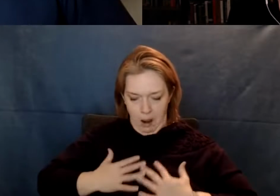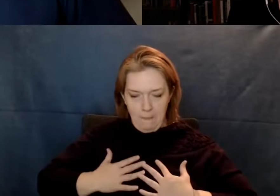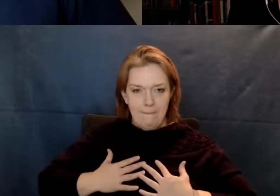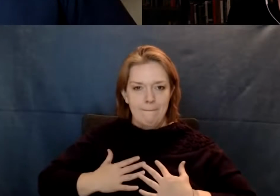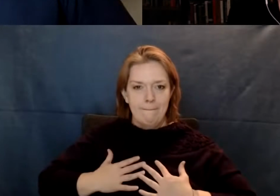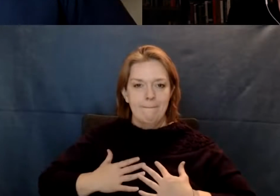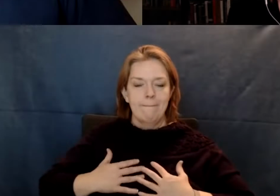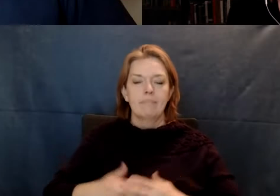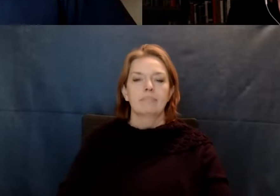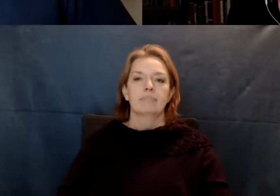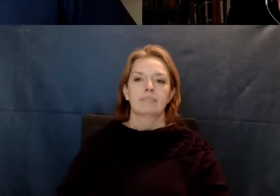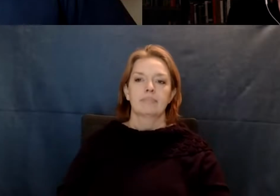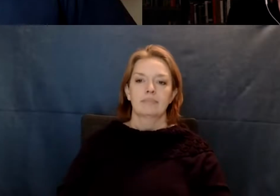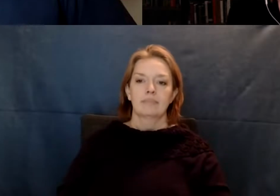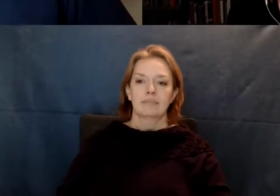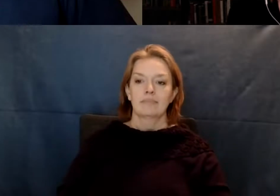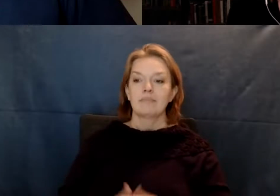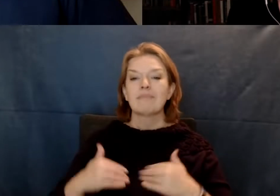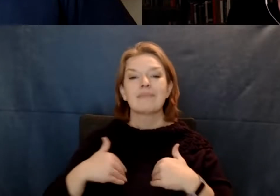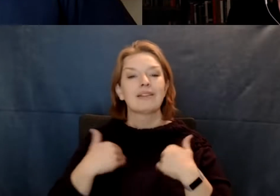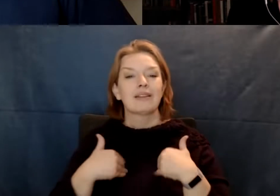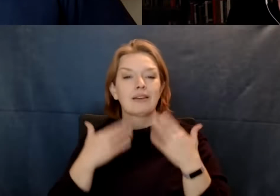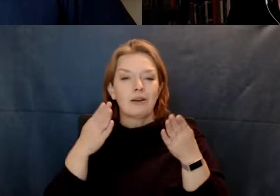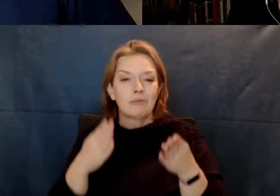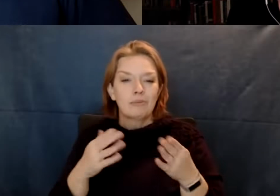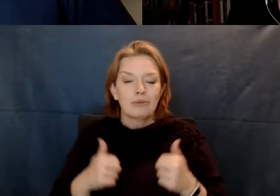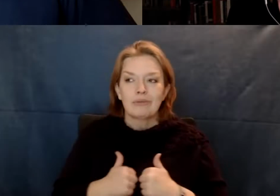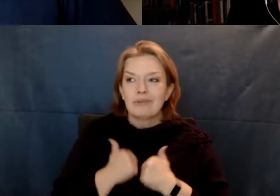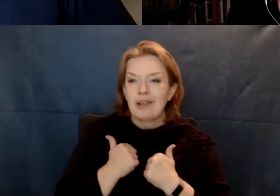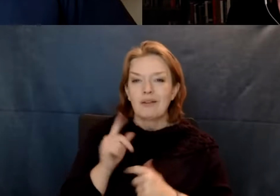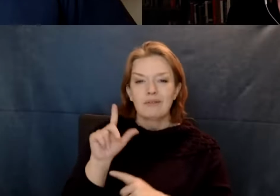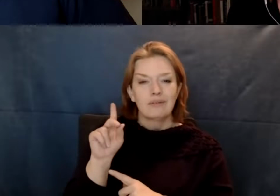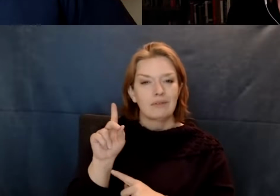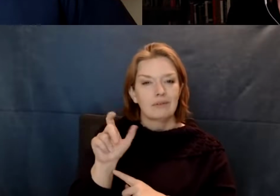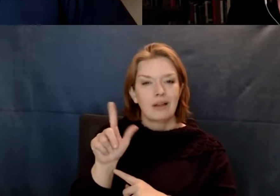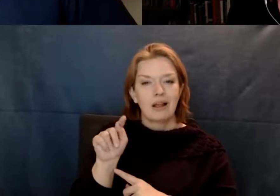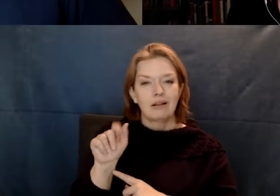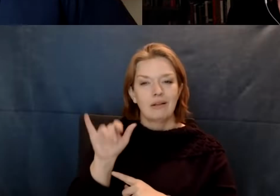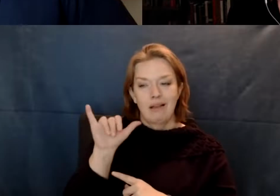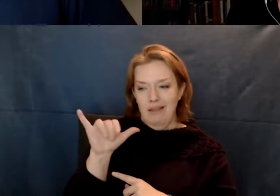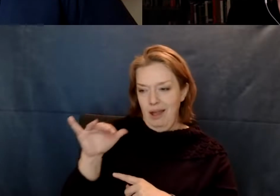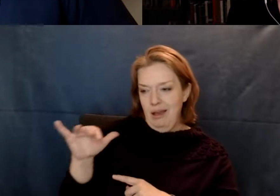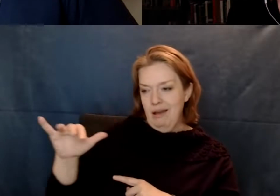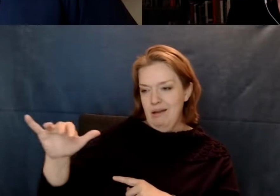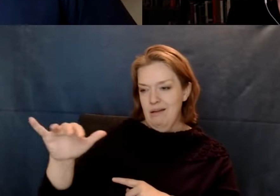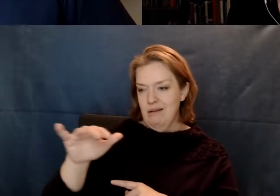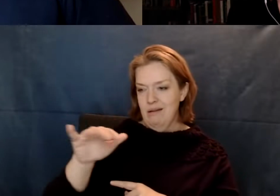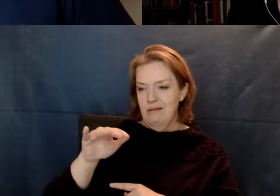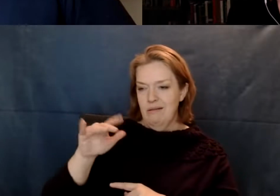you know these sounds, you know they stay with you in different ways, and so when I